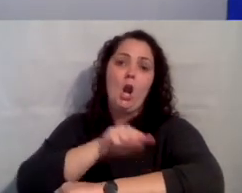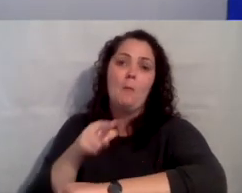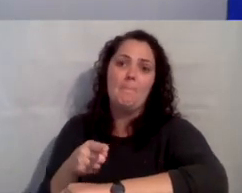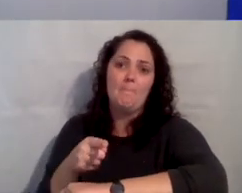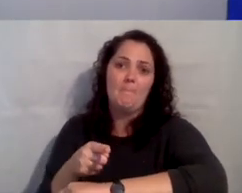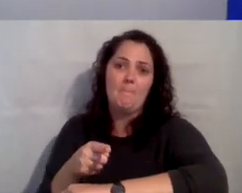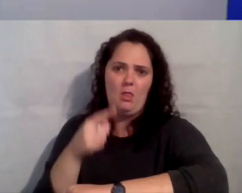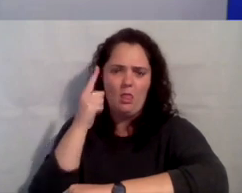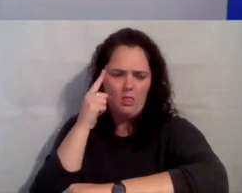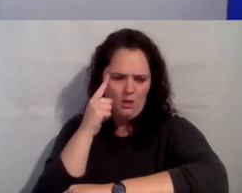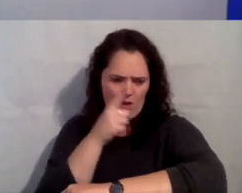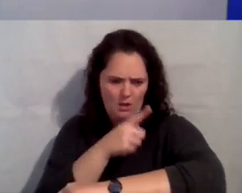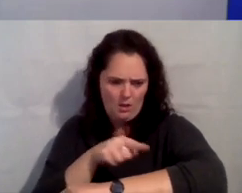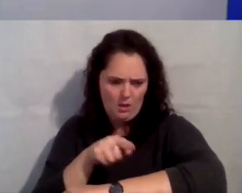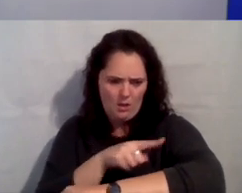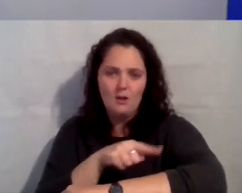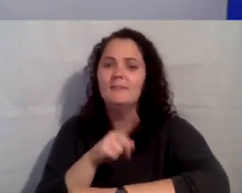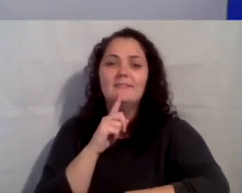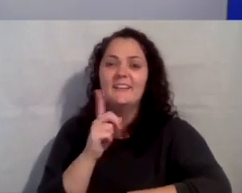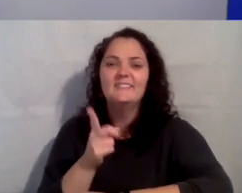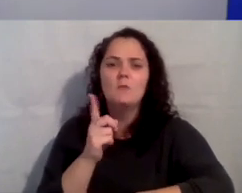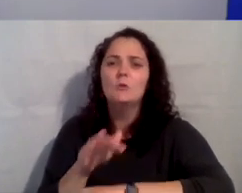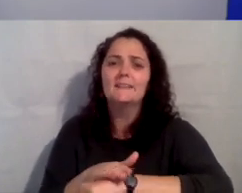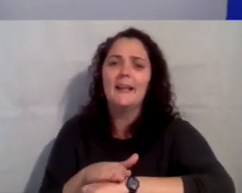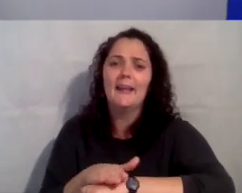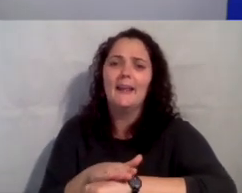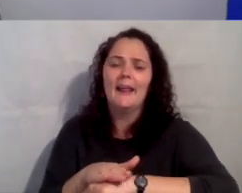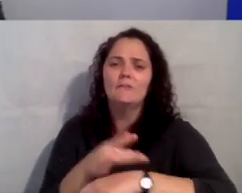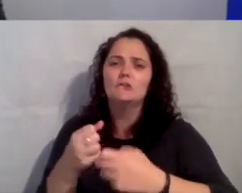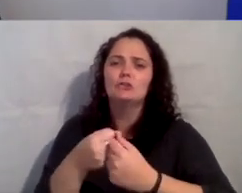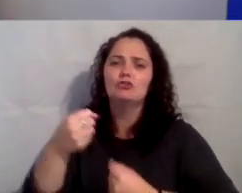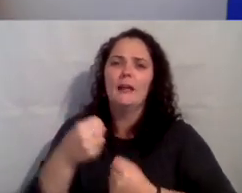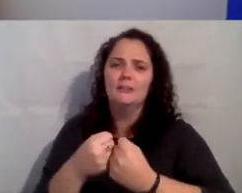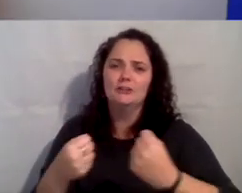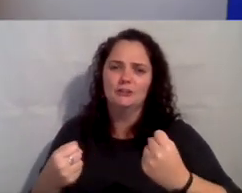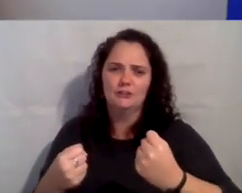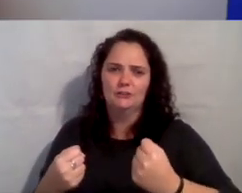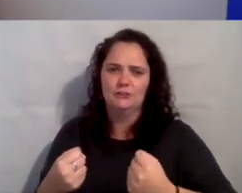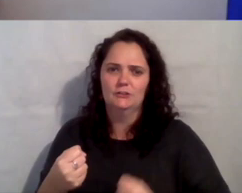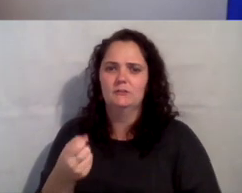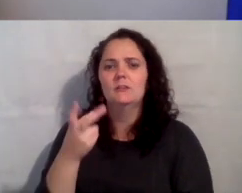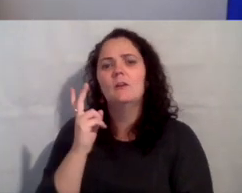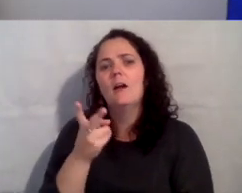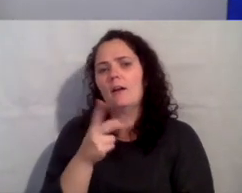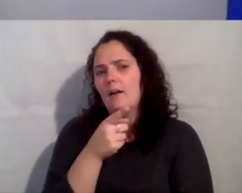stretching between two muscles. Can be fat, can be skin, but it's always stretching between. So if Atticus holds out his arm again,